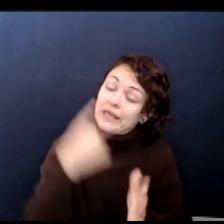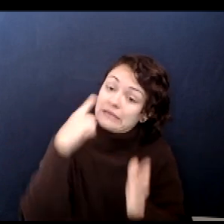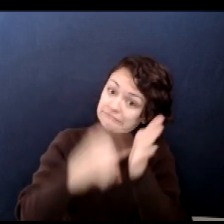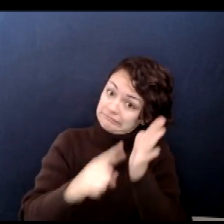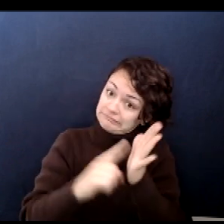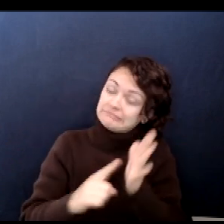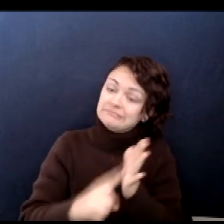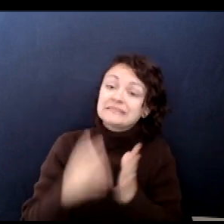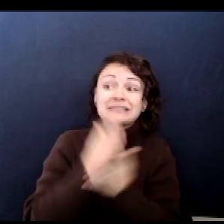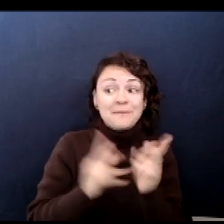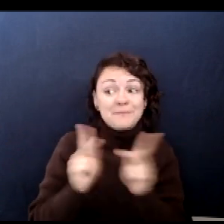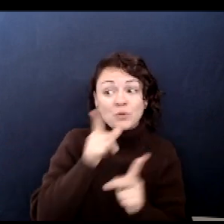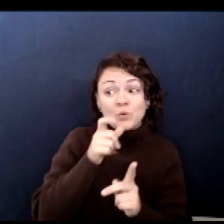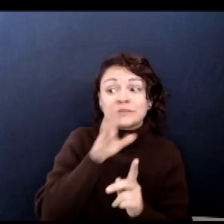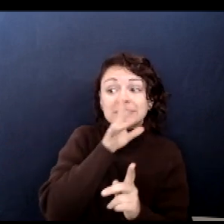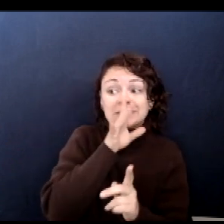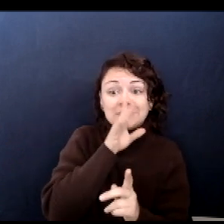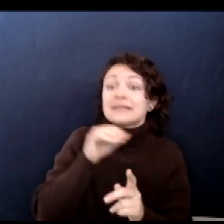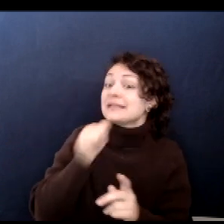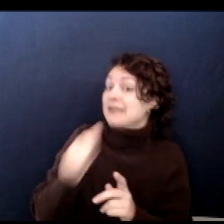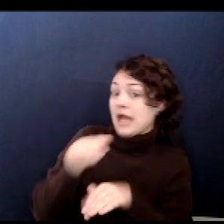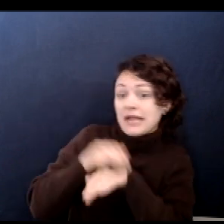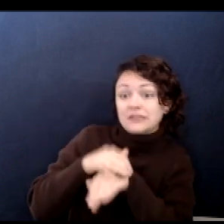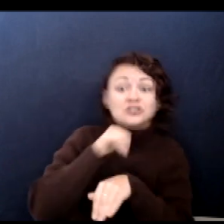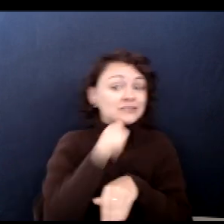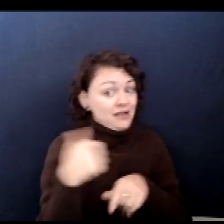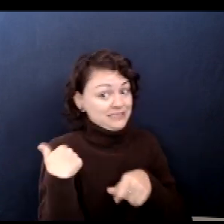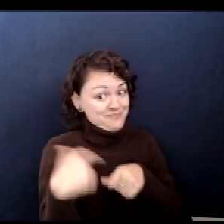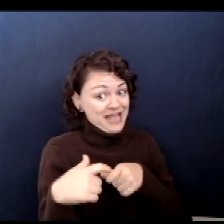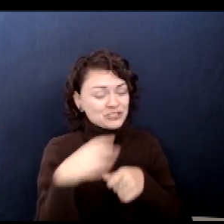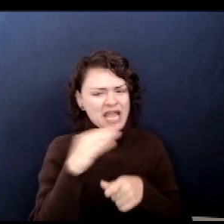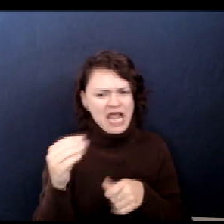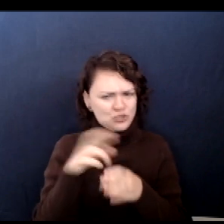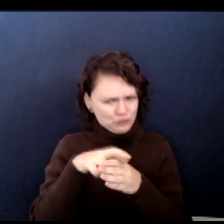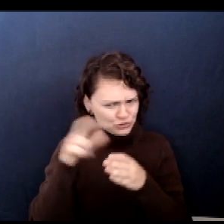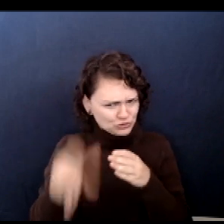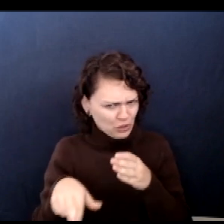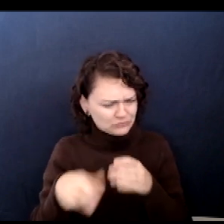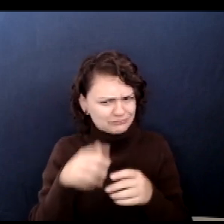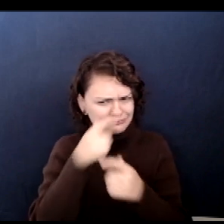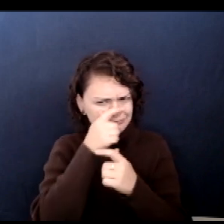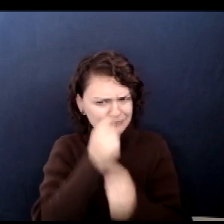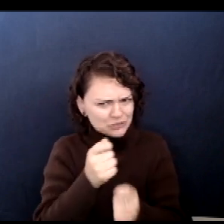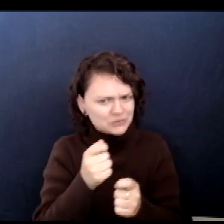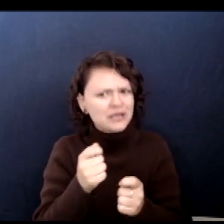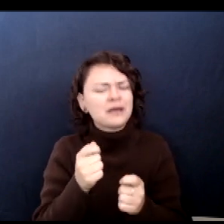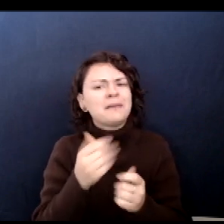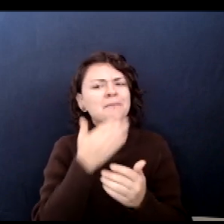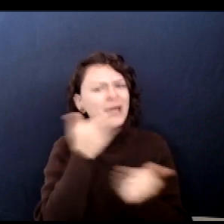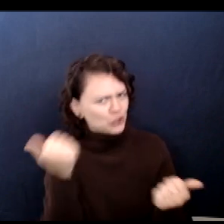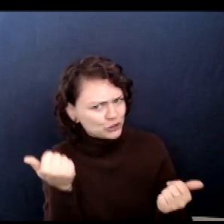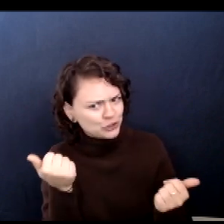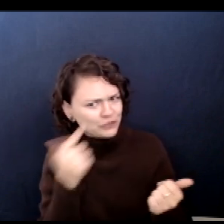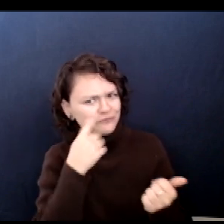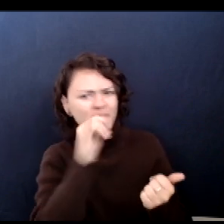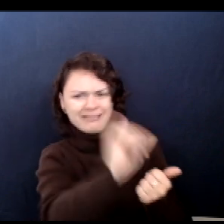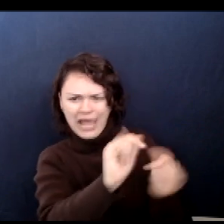who speak languages other than English and Spanish, and the results were better for that group. And I think that's an area